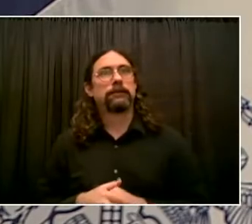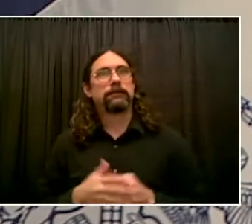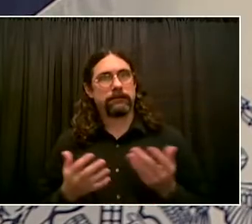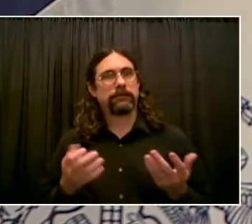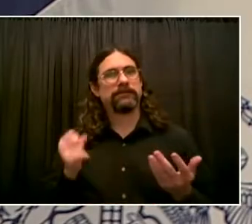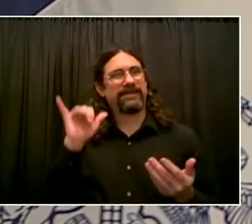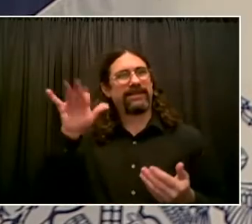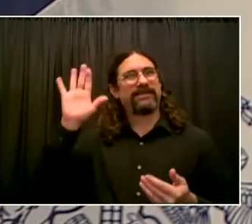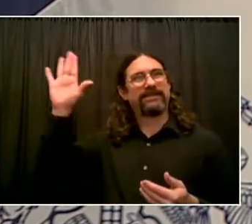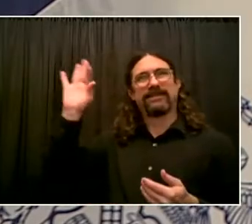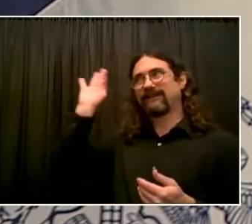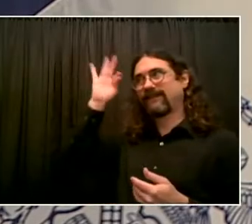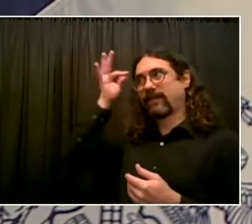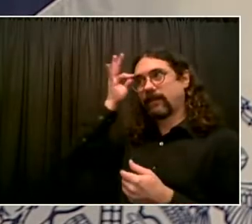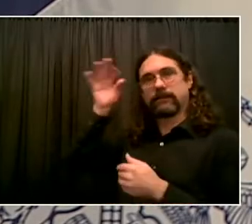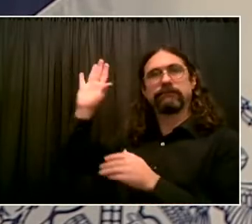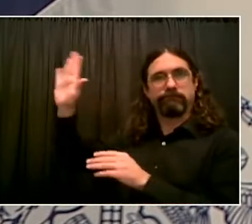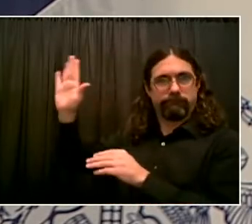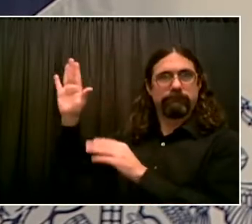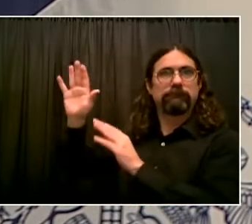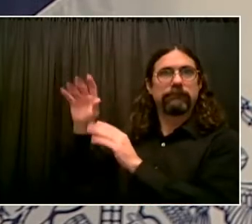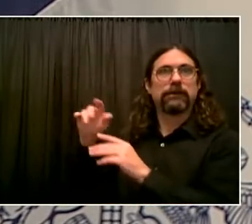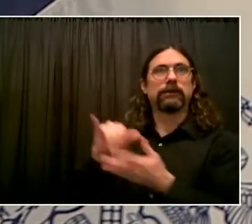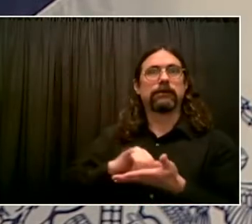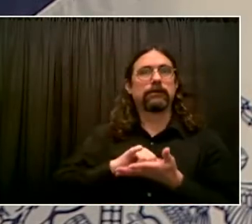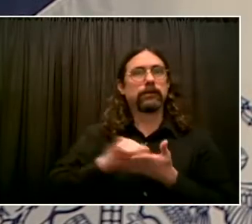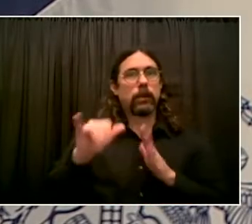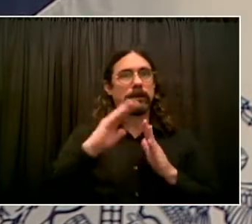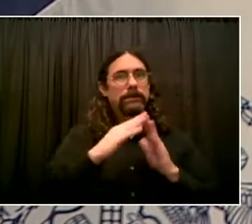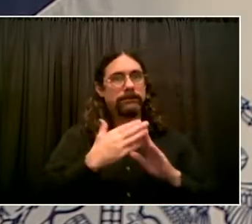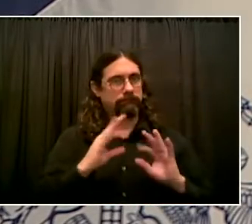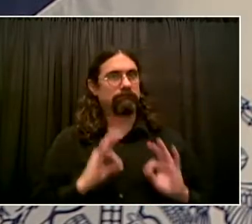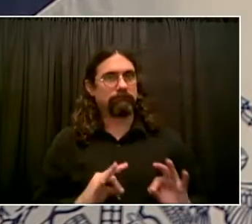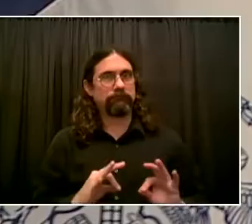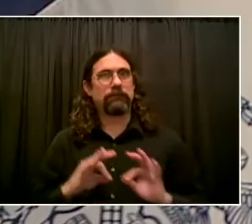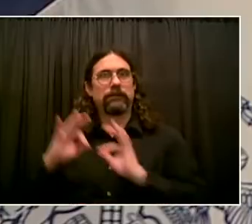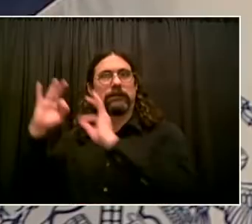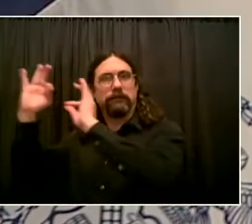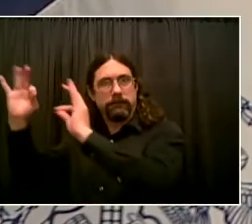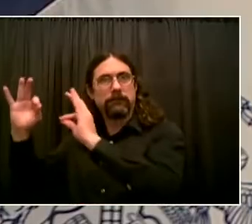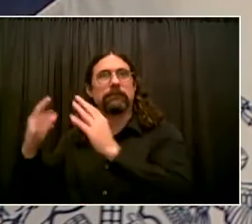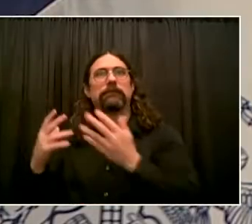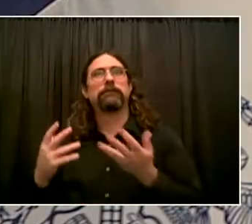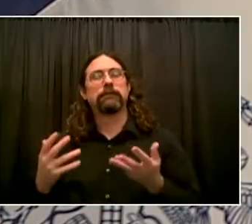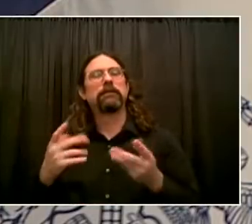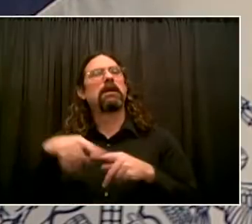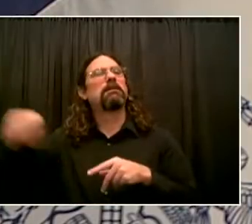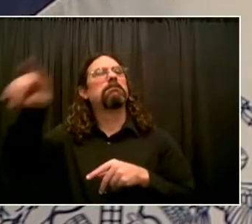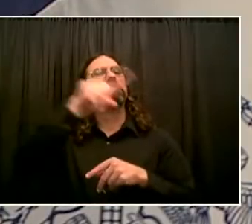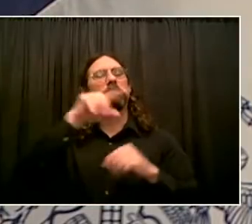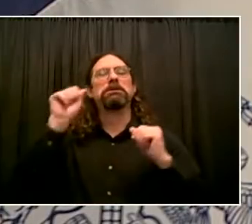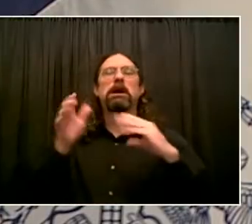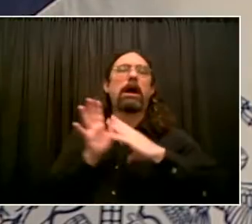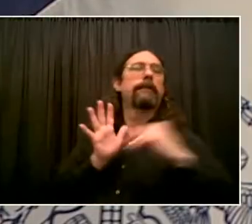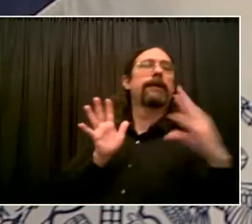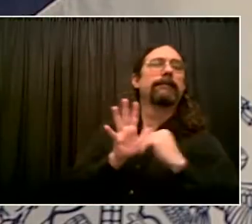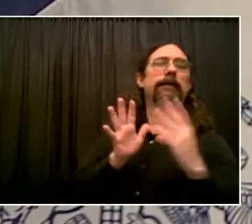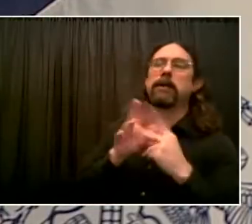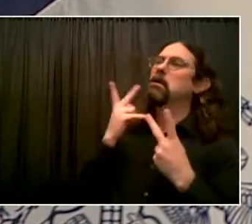SAFE AND PROTECTING HOLIDAY TRAVELERS. FEDERAL GOVERNMENT HAS DONE AN AMAZING JOB.